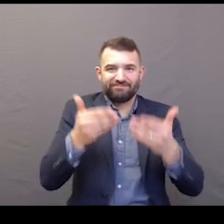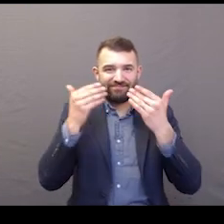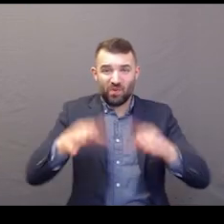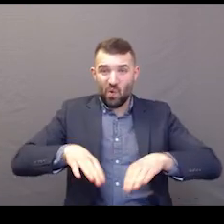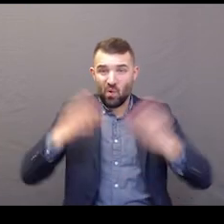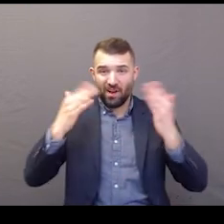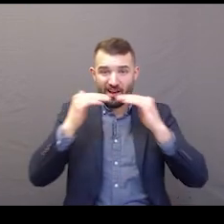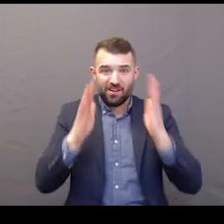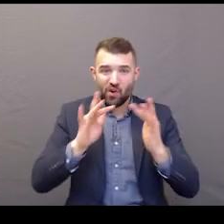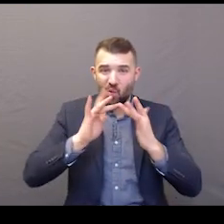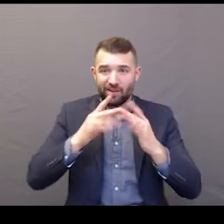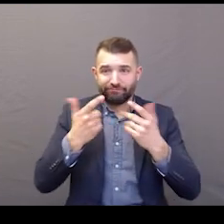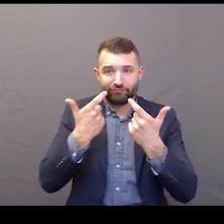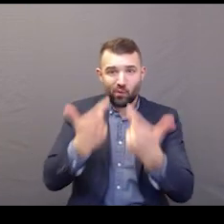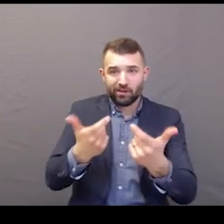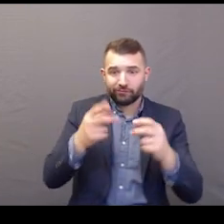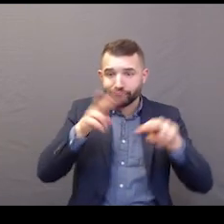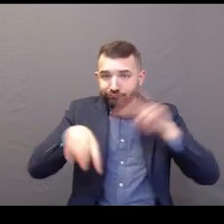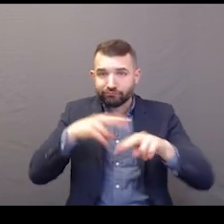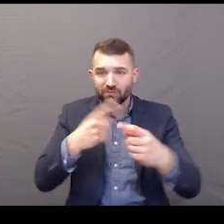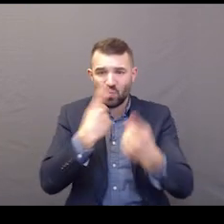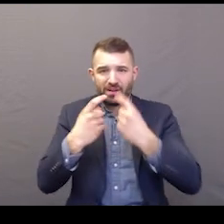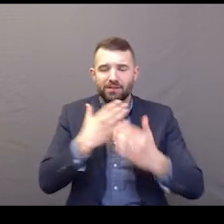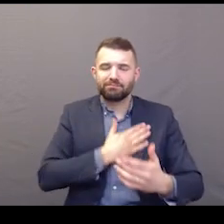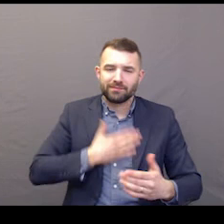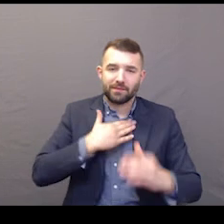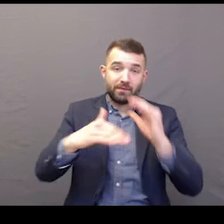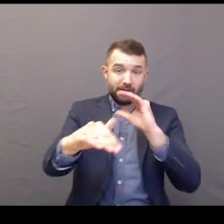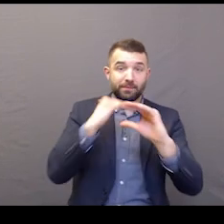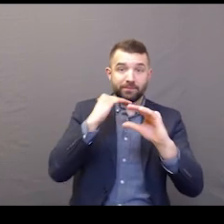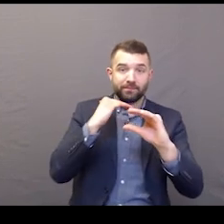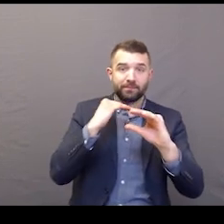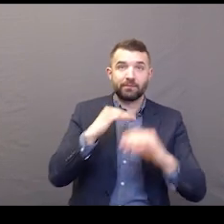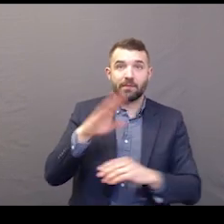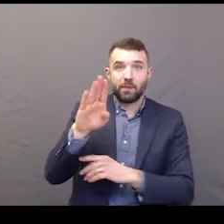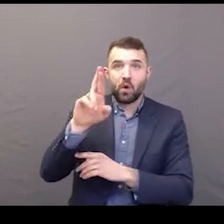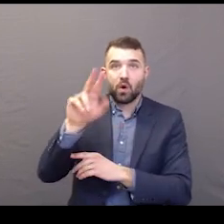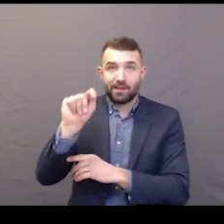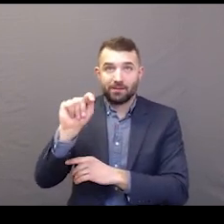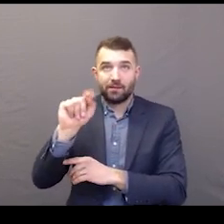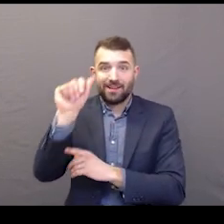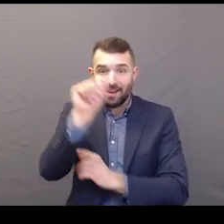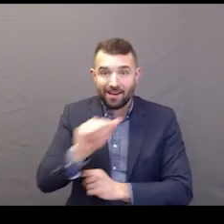If you have any questions, please reach out at by email at brt@soundtransit.org,